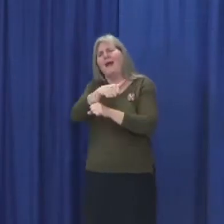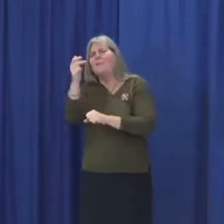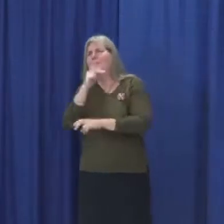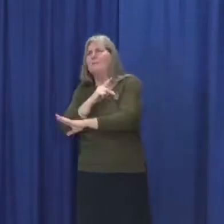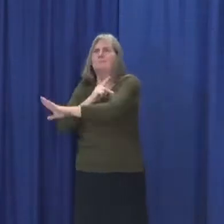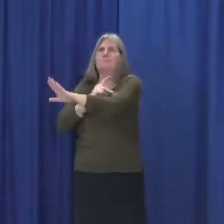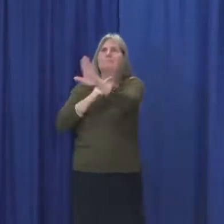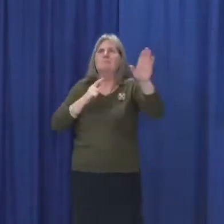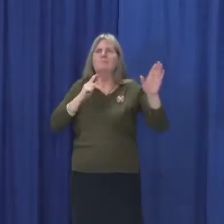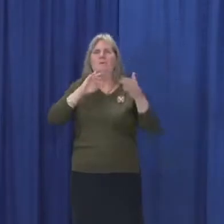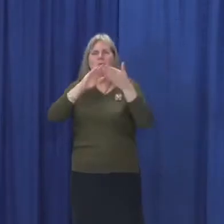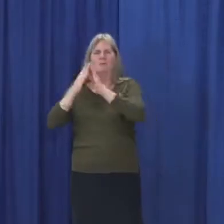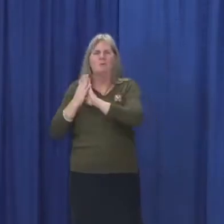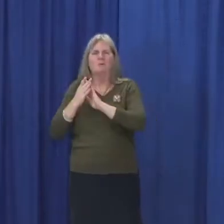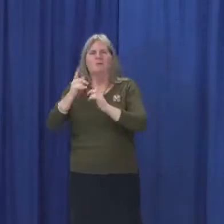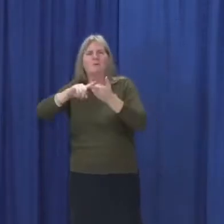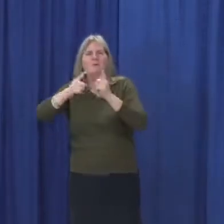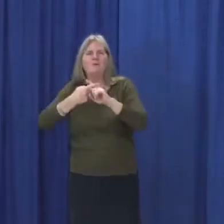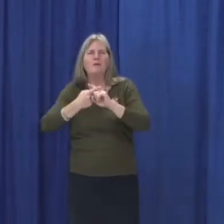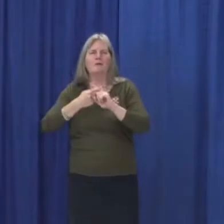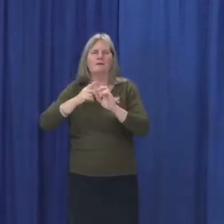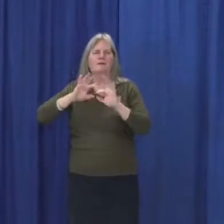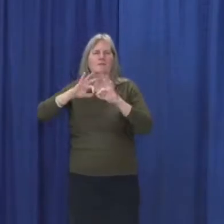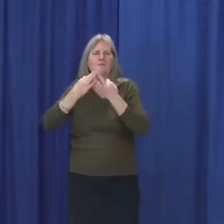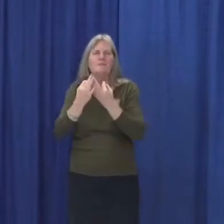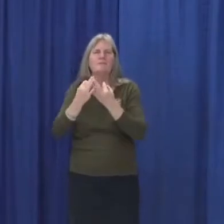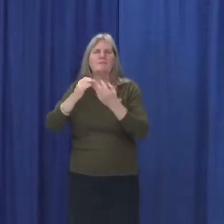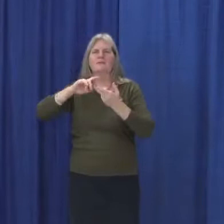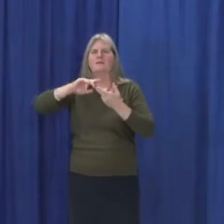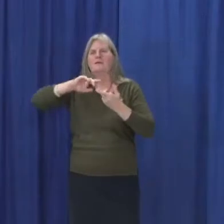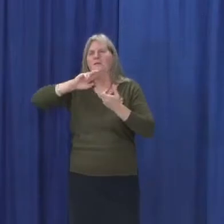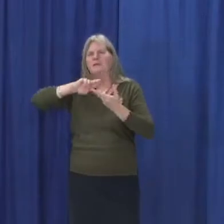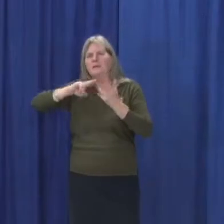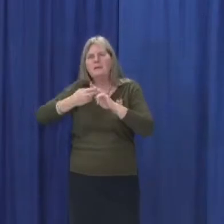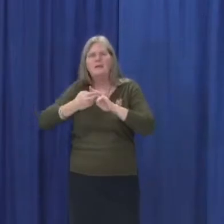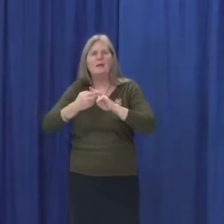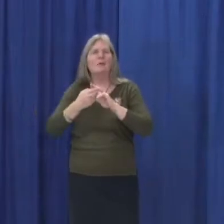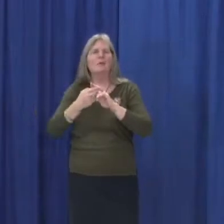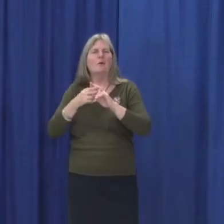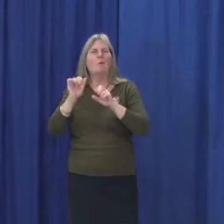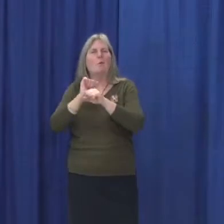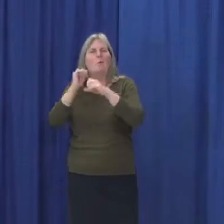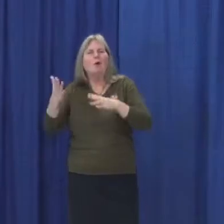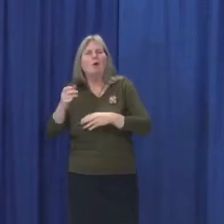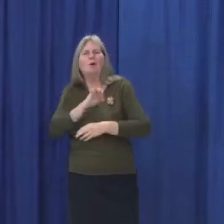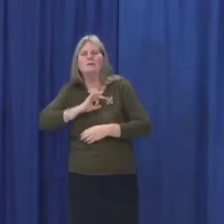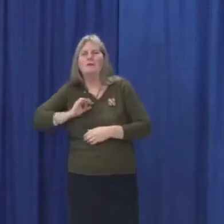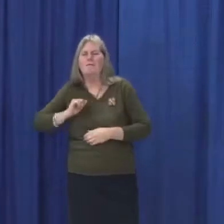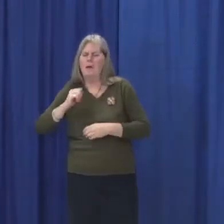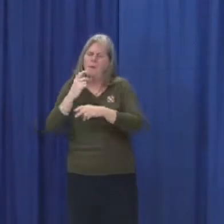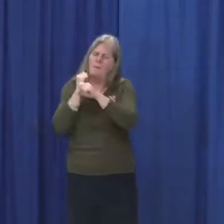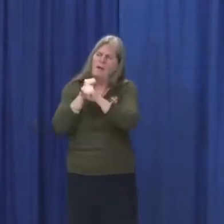protecting everyone in the community, your friends neighbours and colleagues.